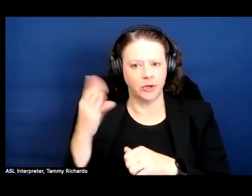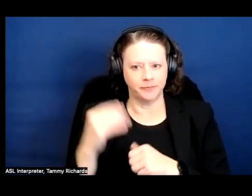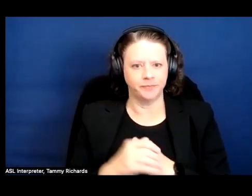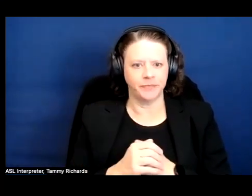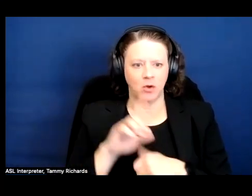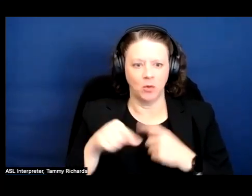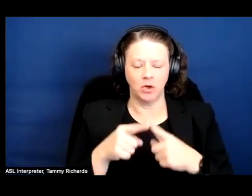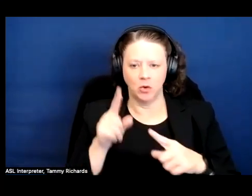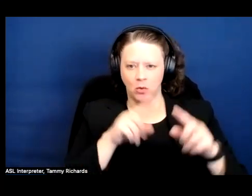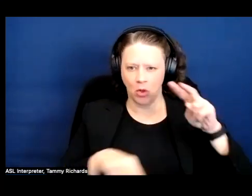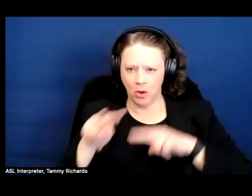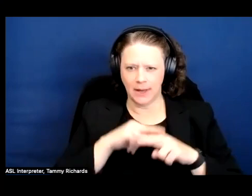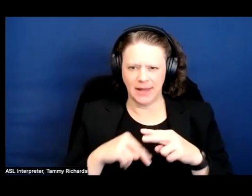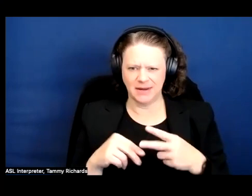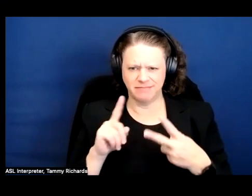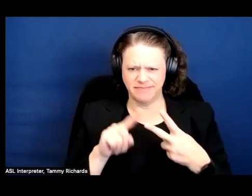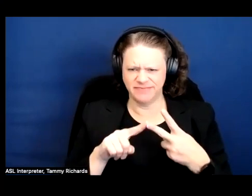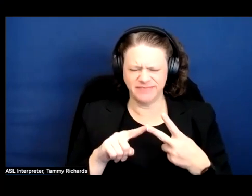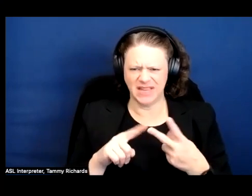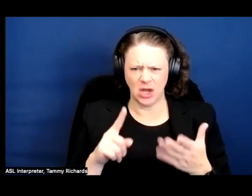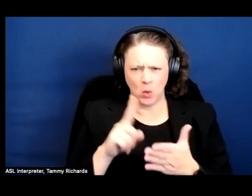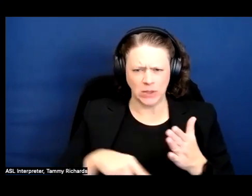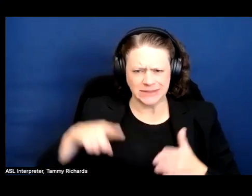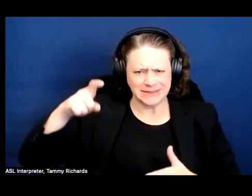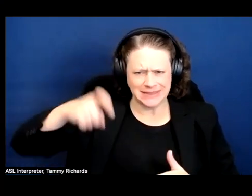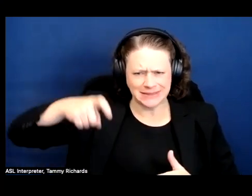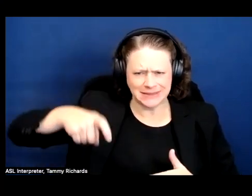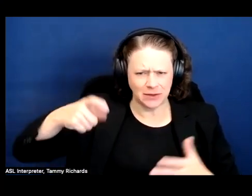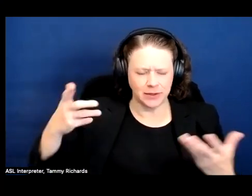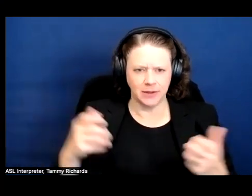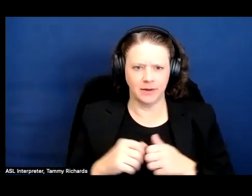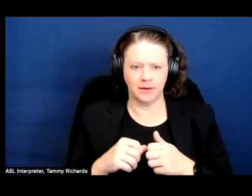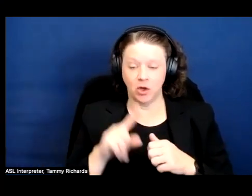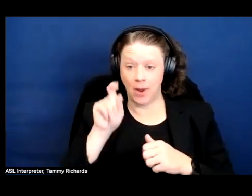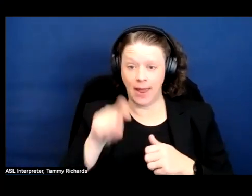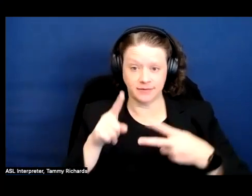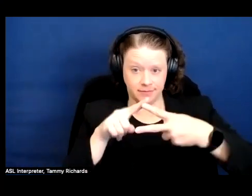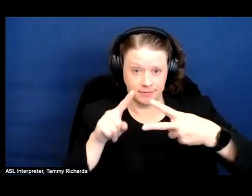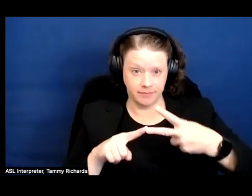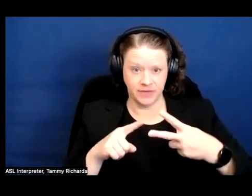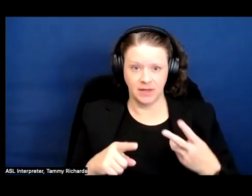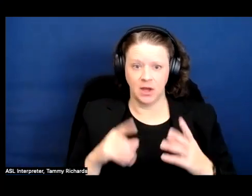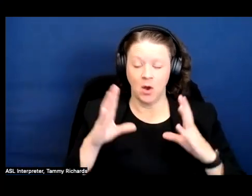And that means a significant risk of bodily harm or would cause substantial physical damage to the property of others.